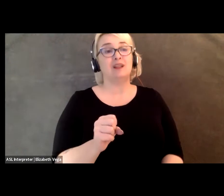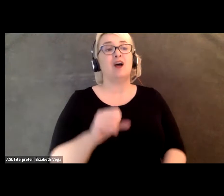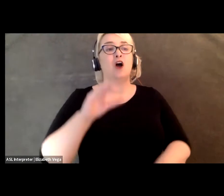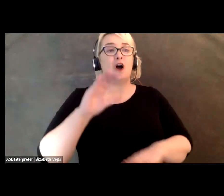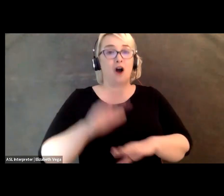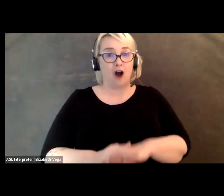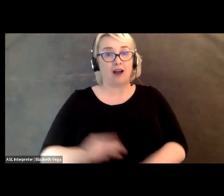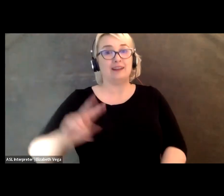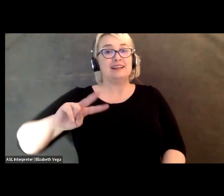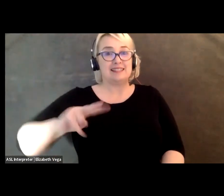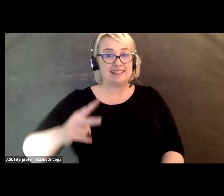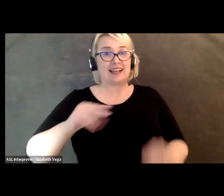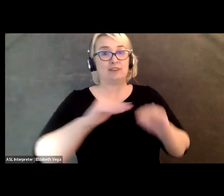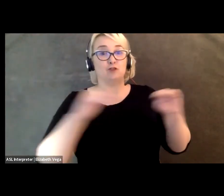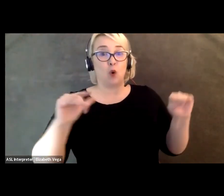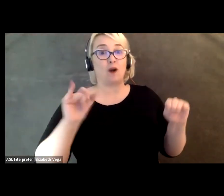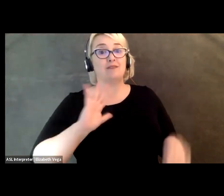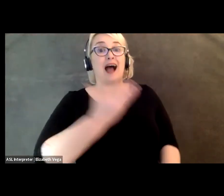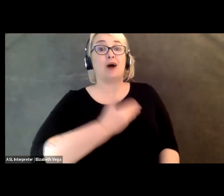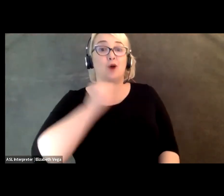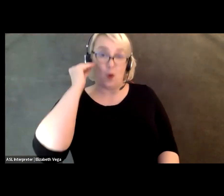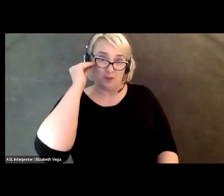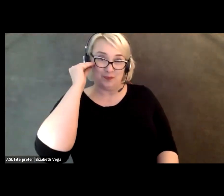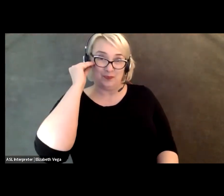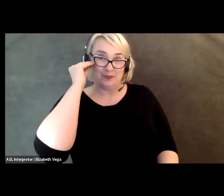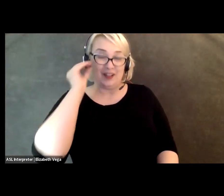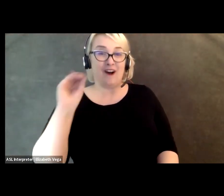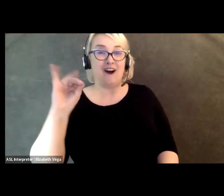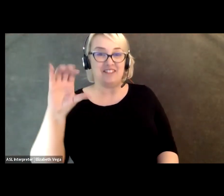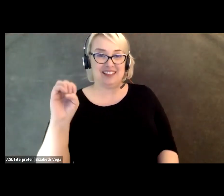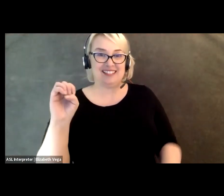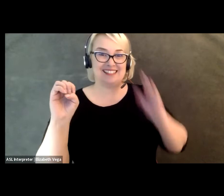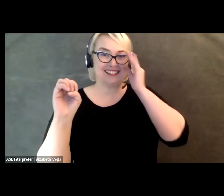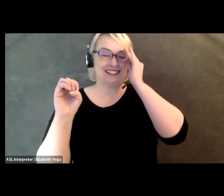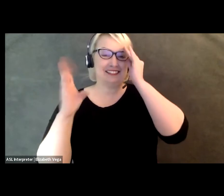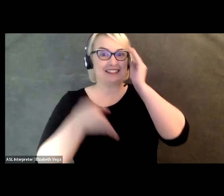floor of our home/office/school building.